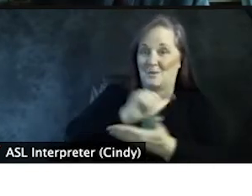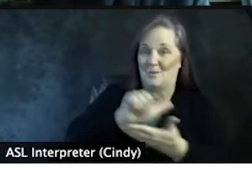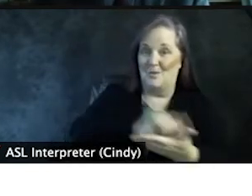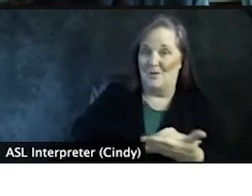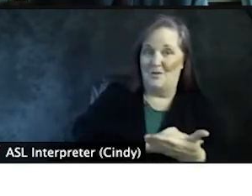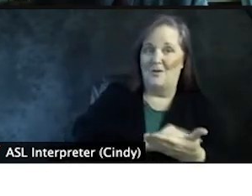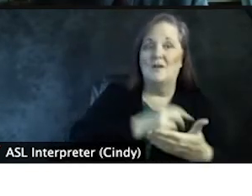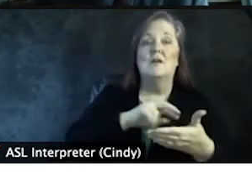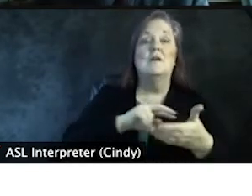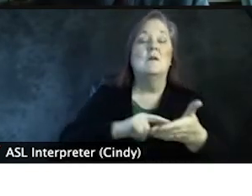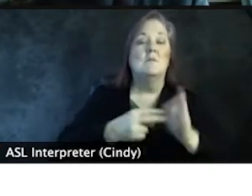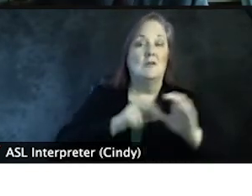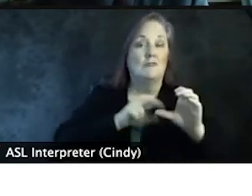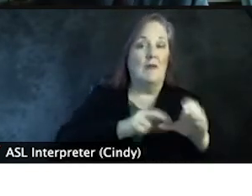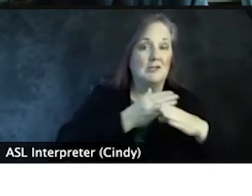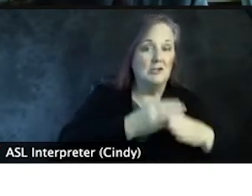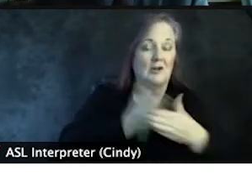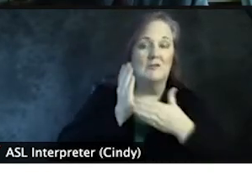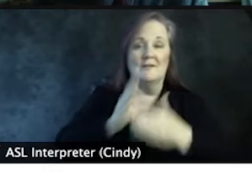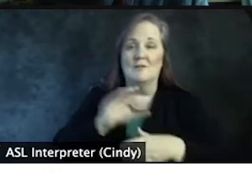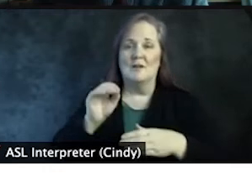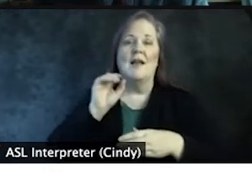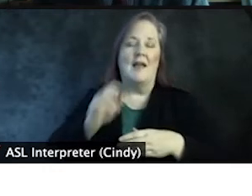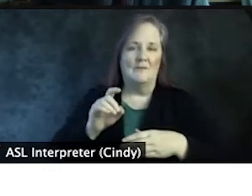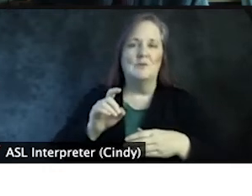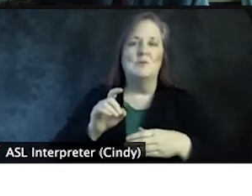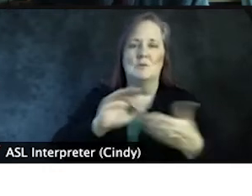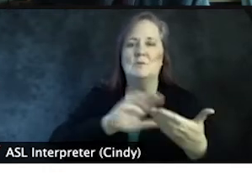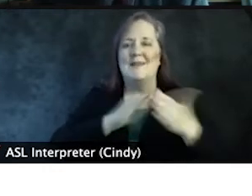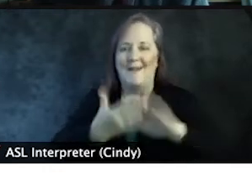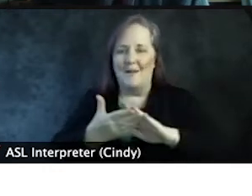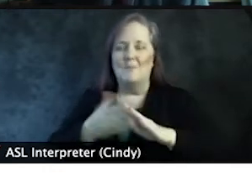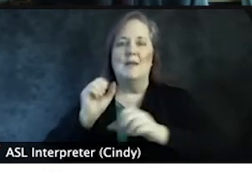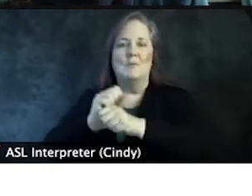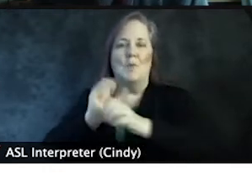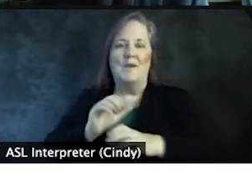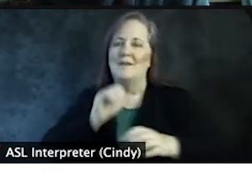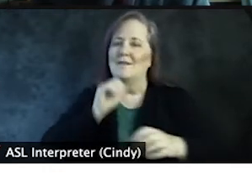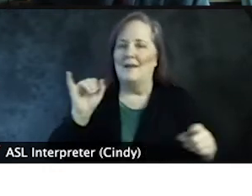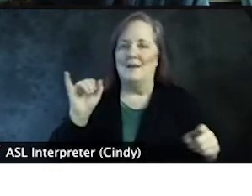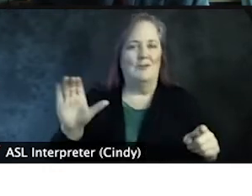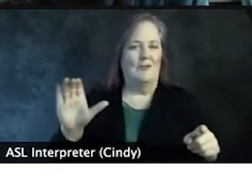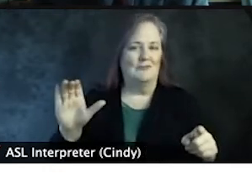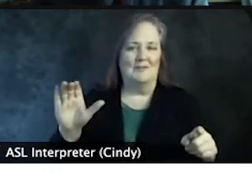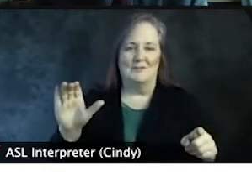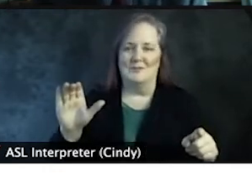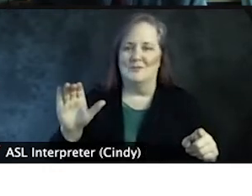and higher profits for the rideshare and delivery companies because these companies would not have to provide the standard benefits